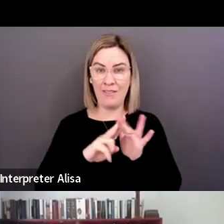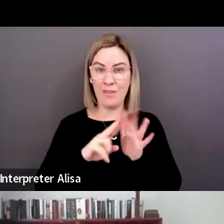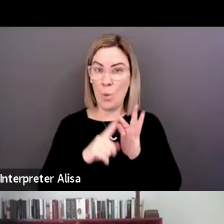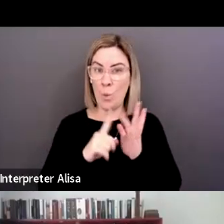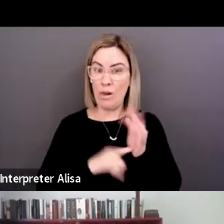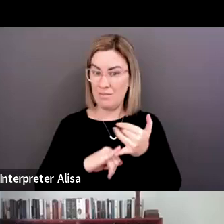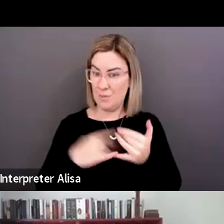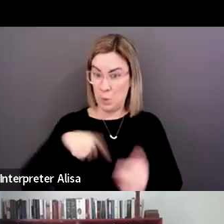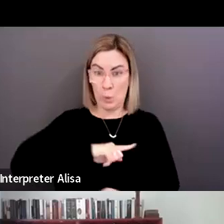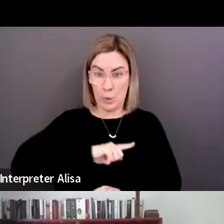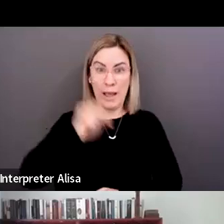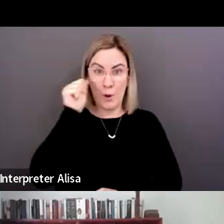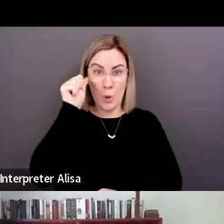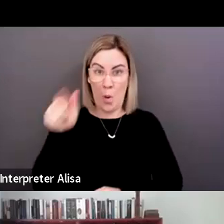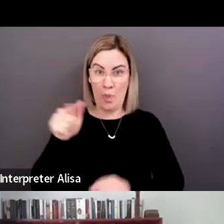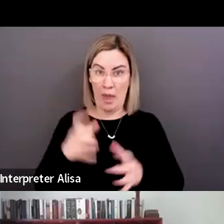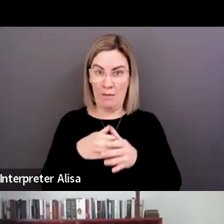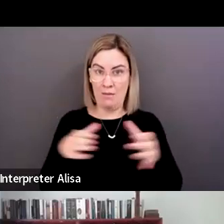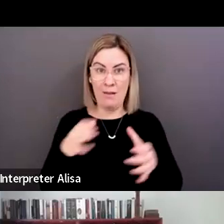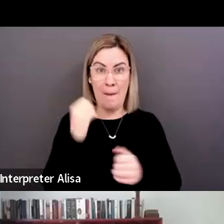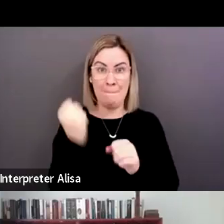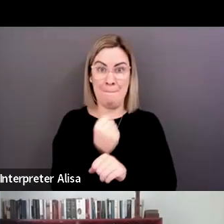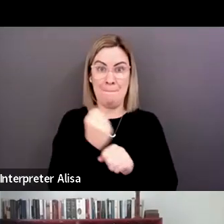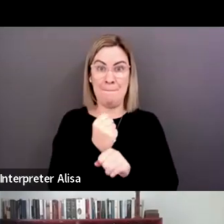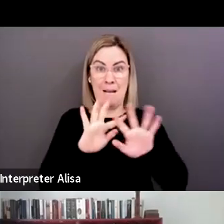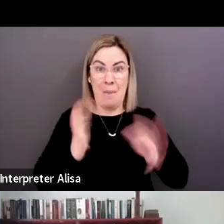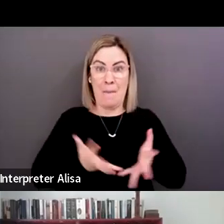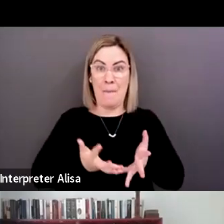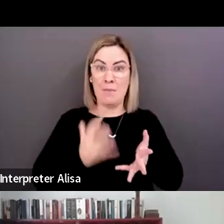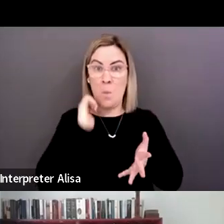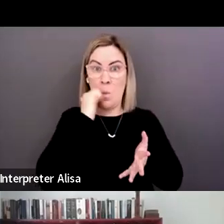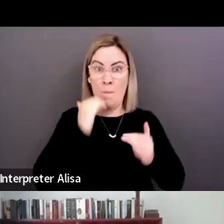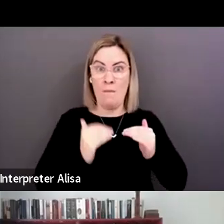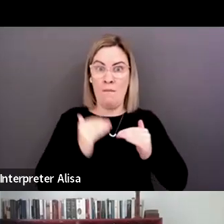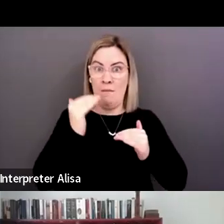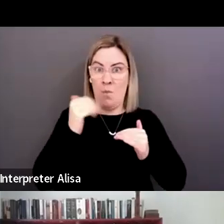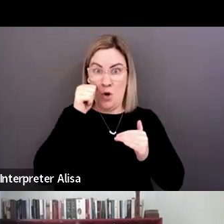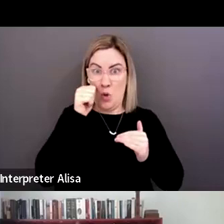still getting away with it? Why are we still burning fossil fuels? We know that they are heating up the planet and we know we can't survive on a heated